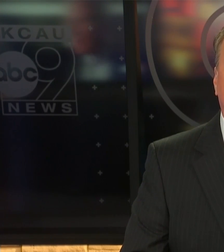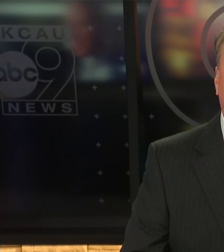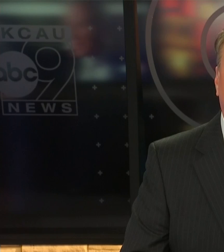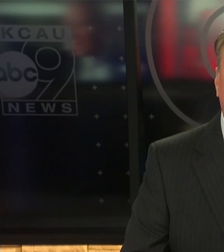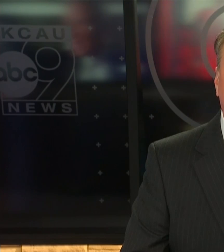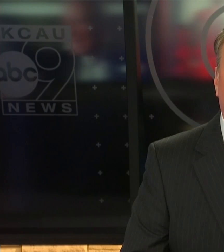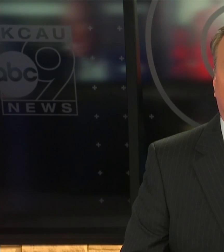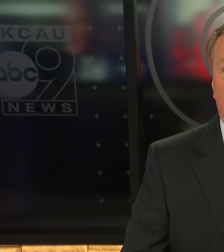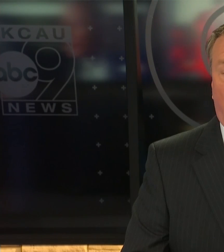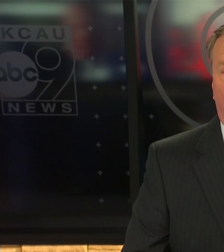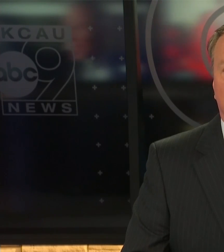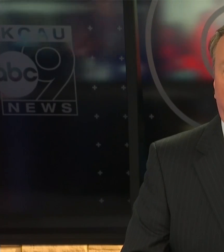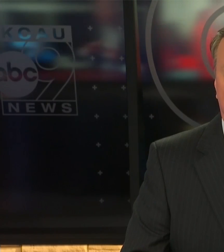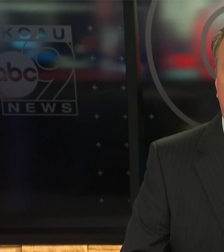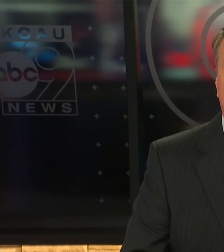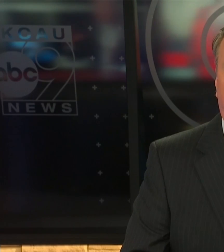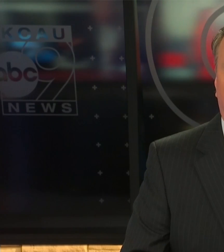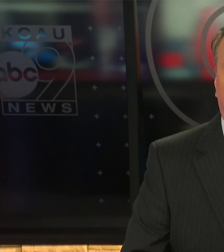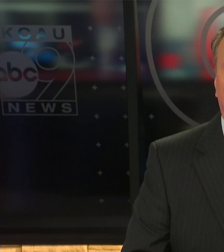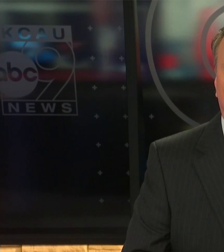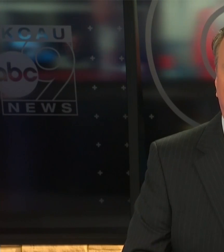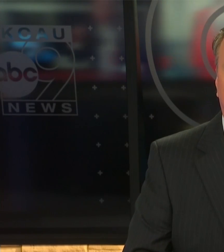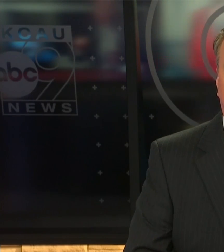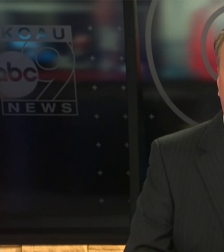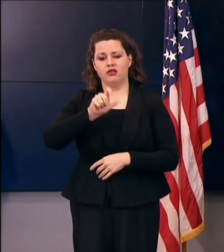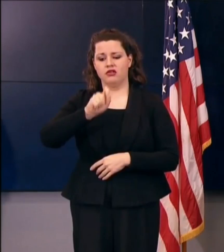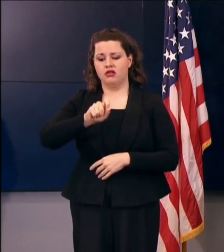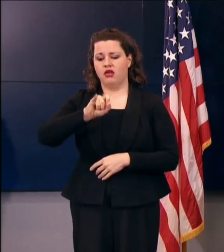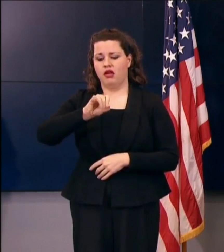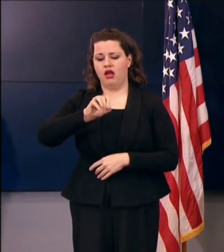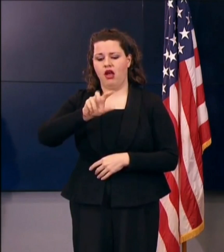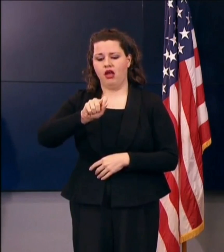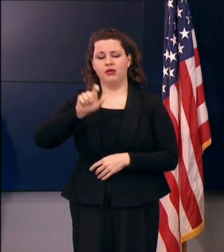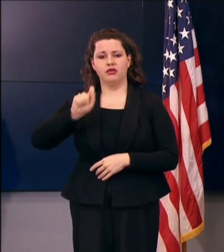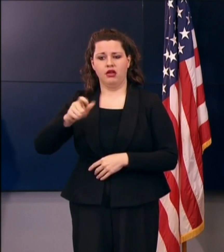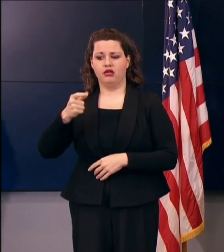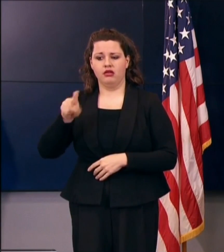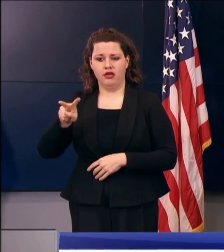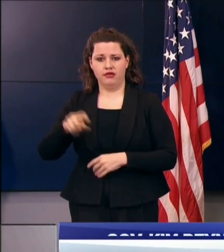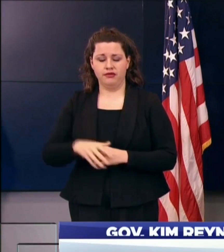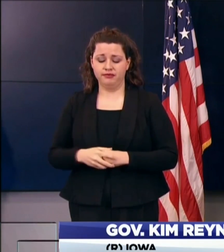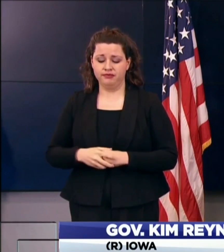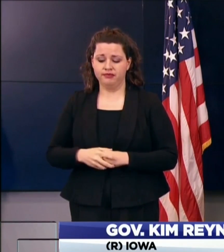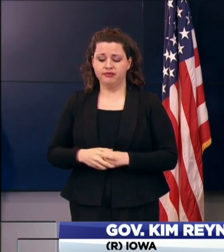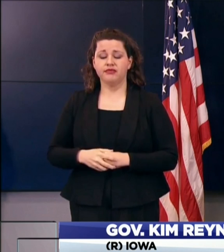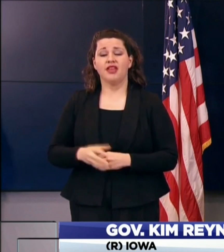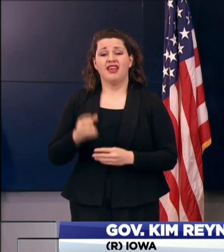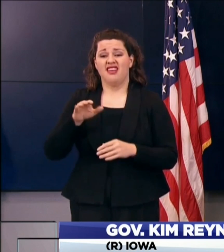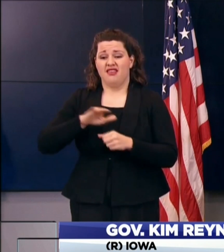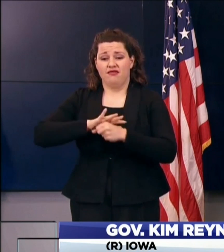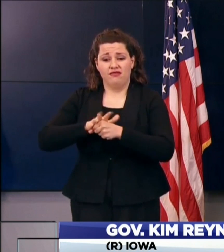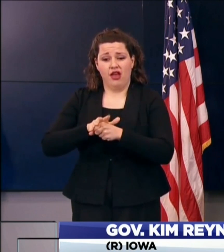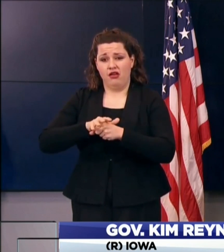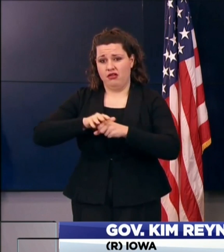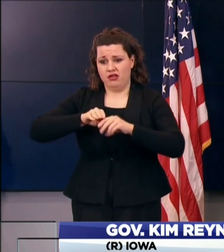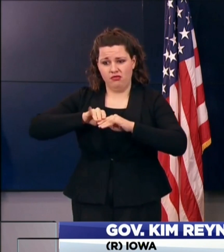GET THE OK TO OPEN FOR BUSINESS TOMORROW. " DATA ABOUT THE VIRUS SPREAD ACROSS THE STATE HAS BEEN AND WILL CONTINUE TO DRIVE